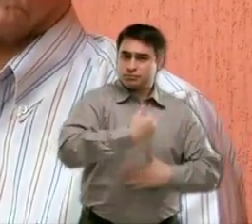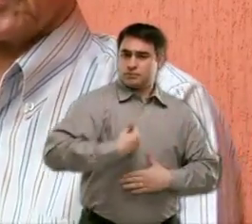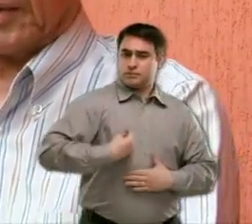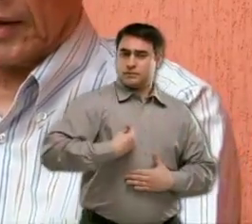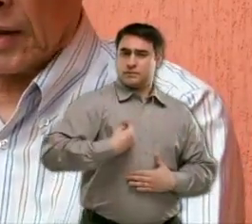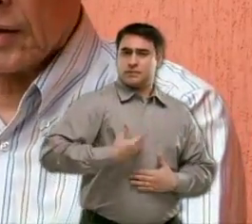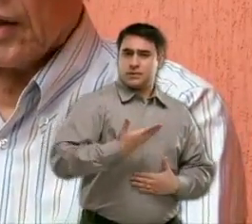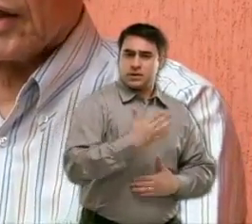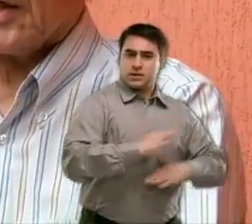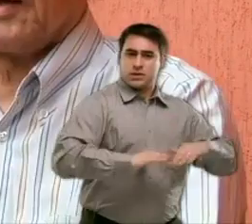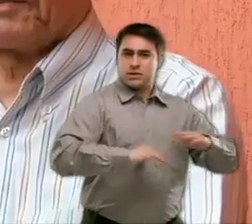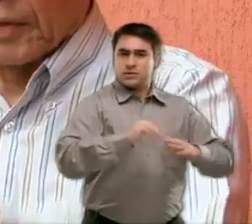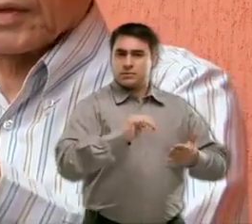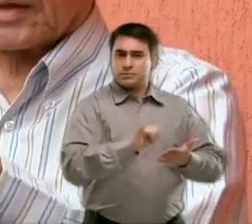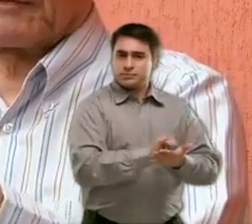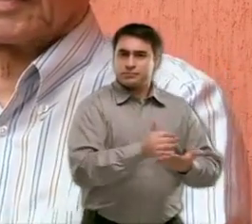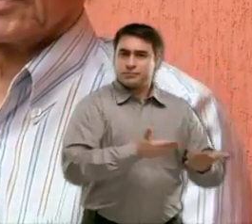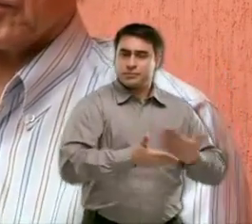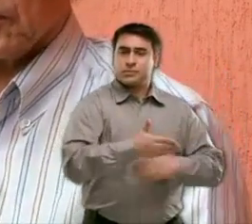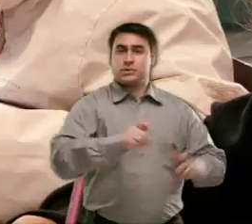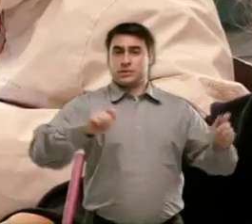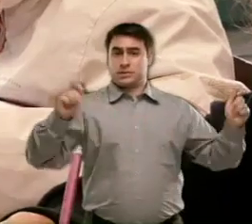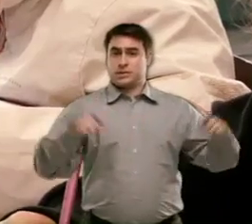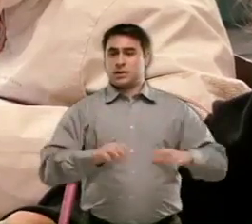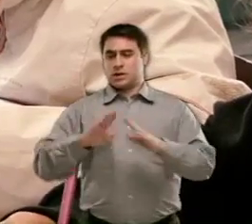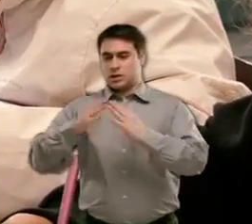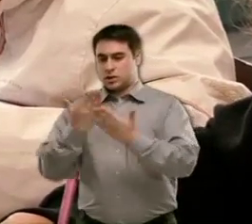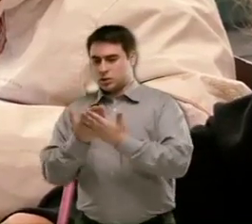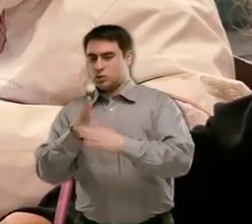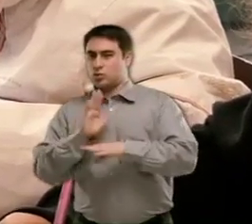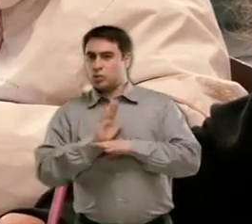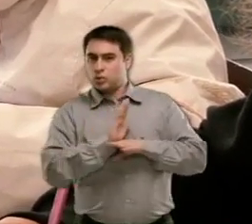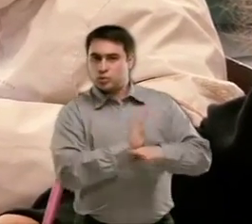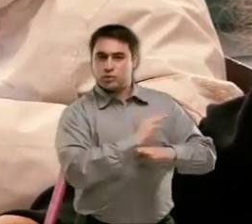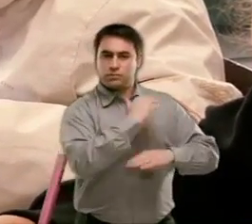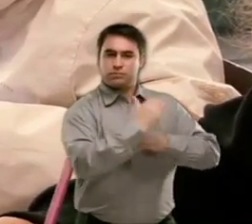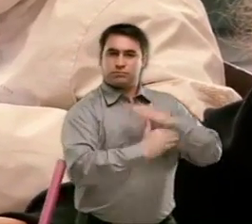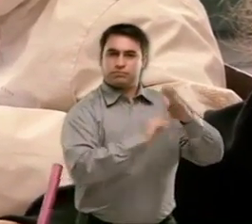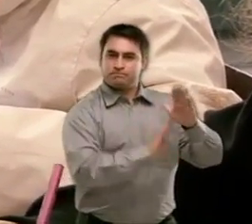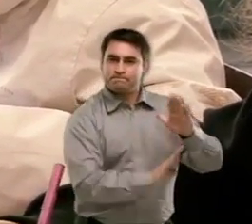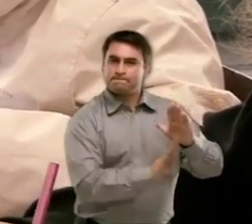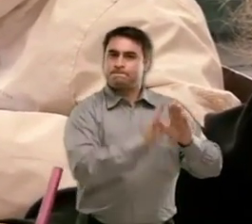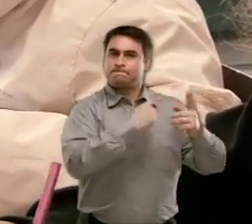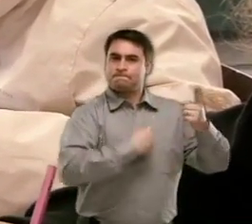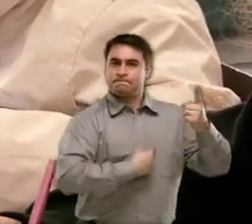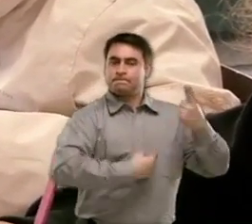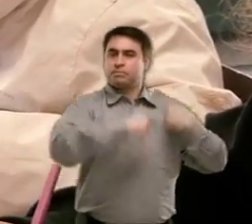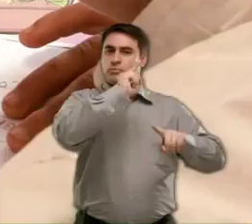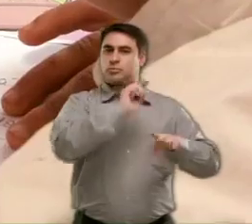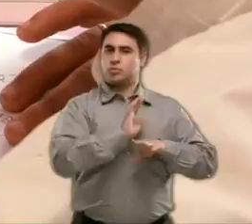and that he may reach his potential, with the help of the school.